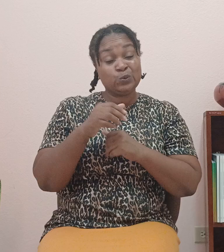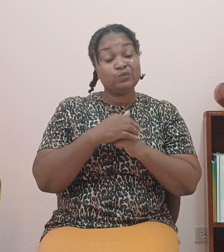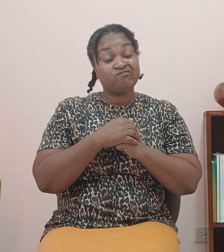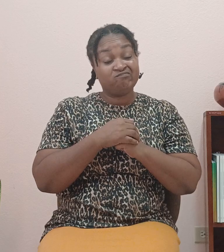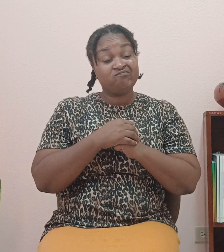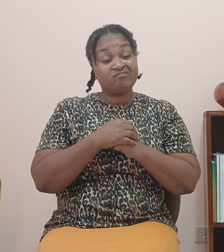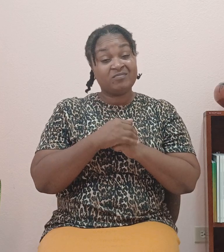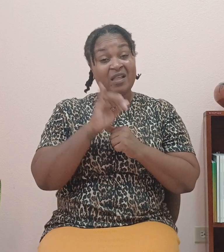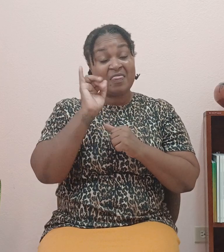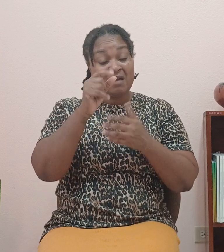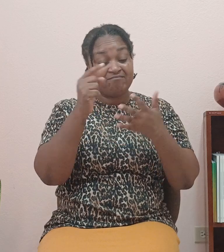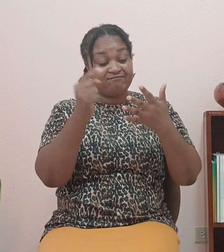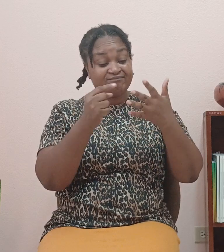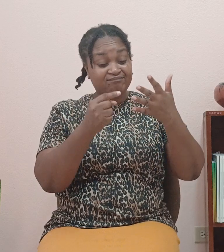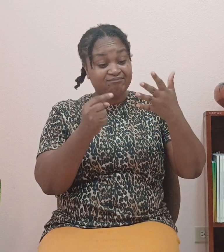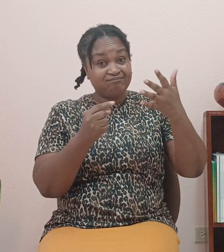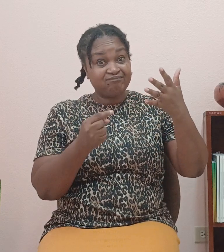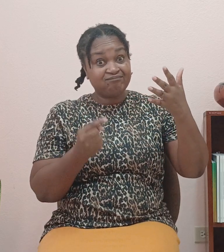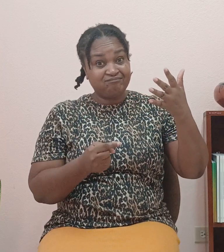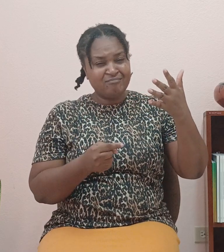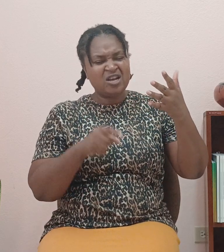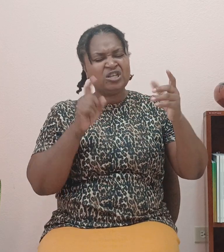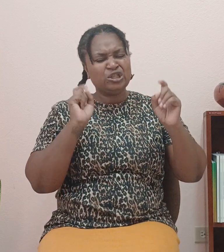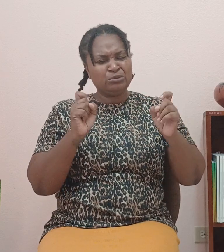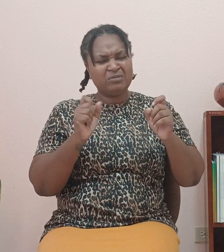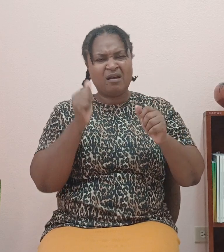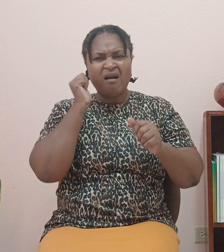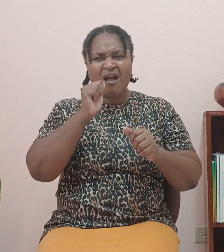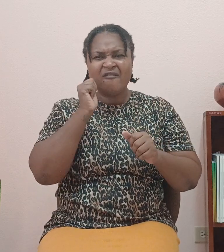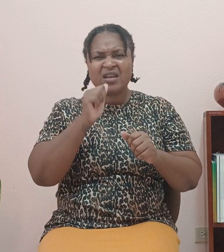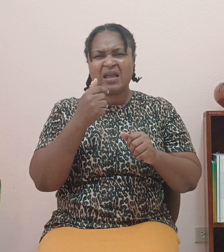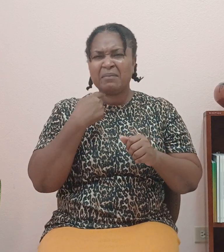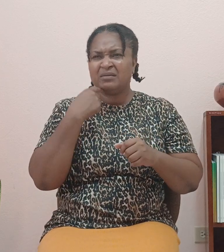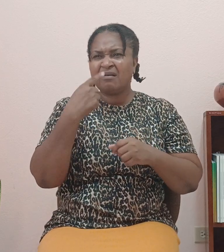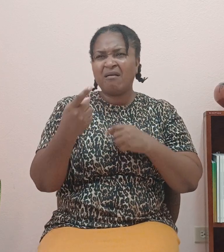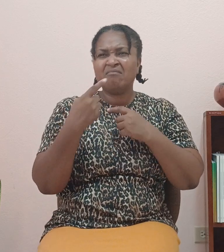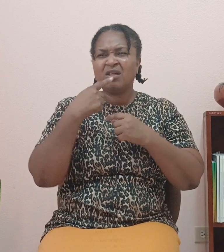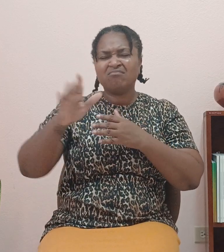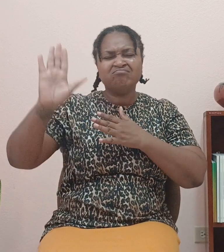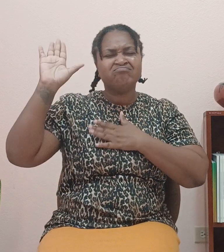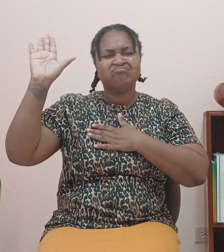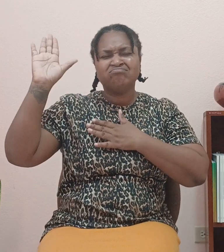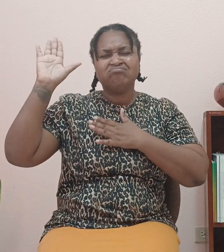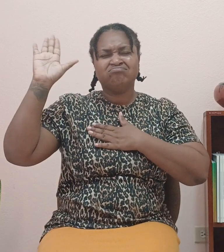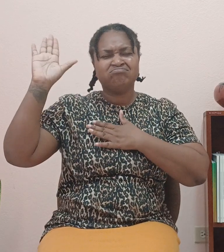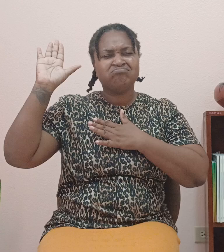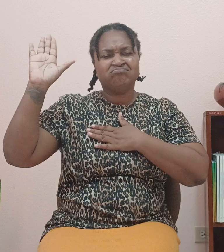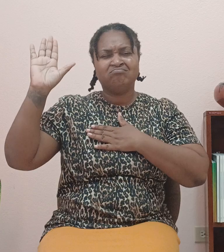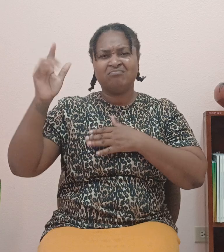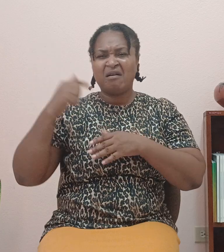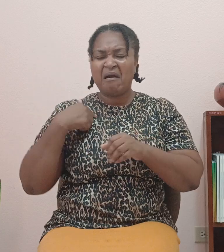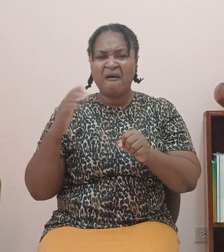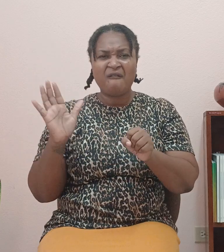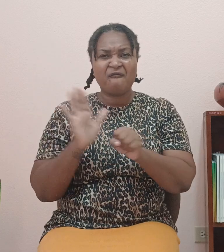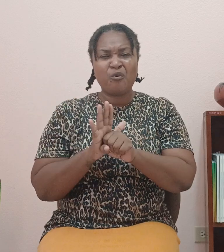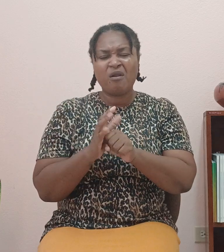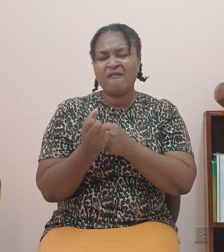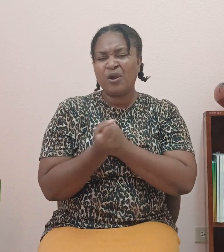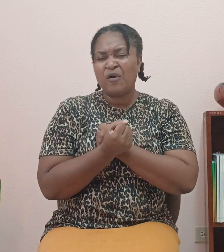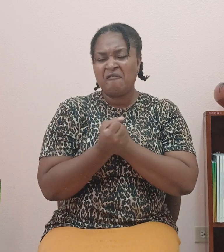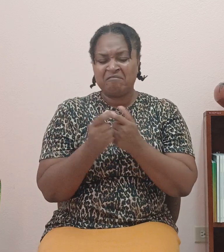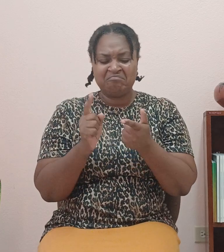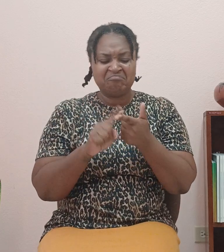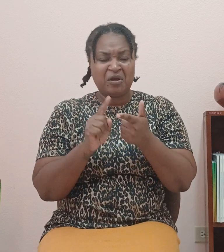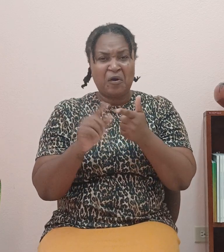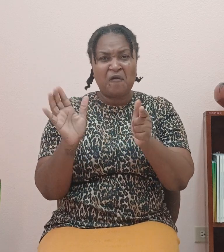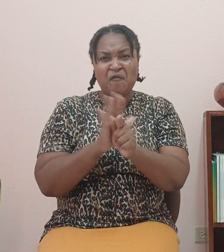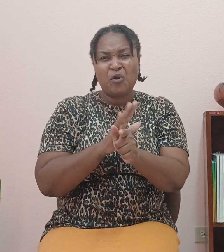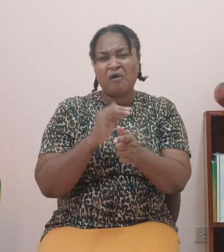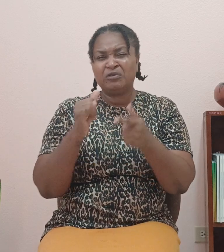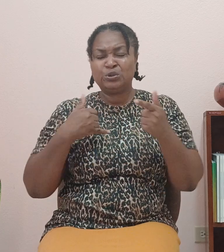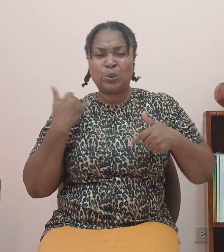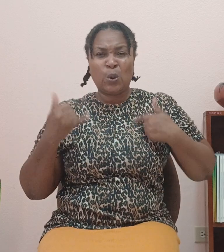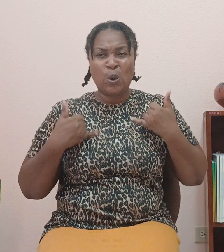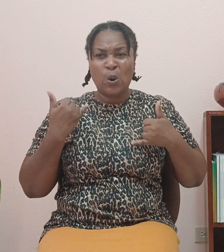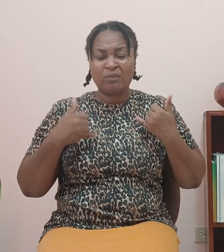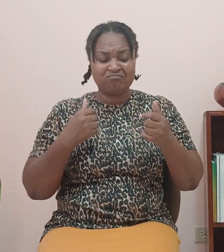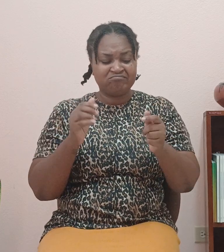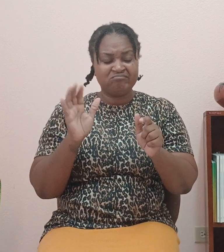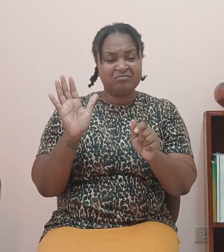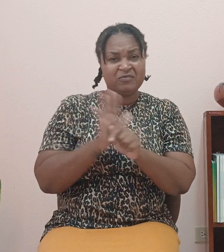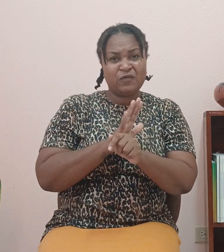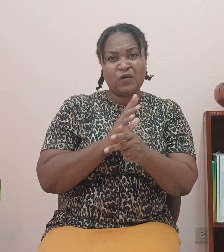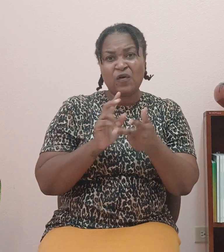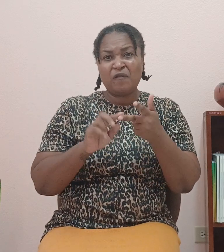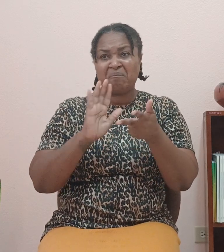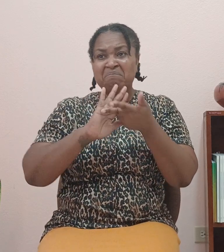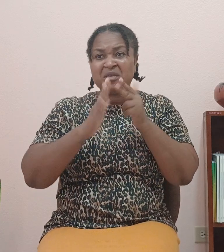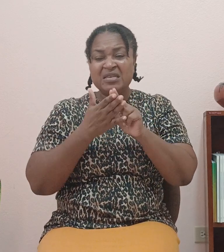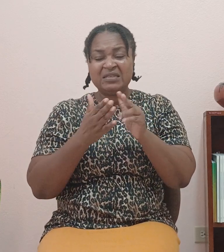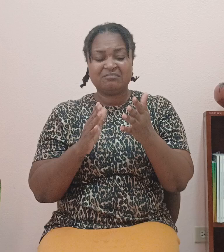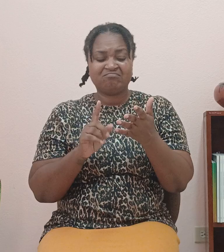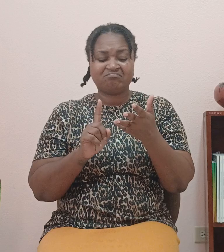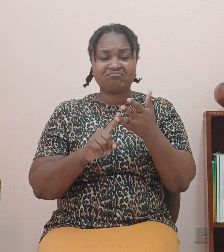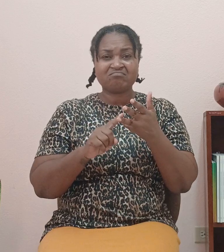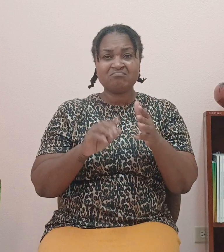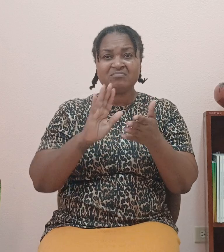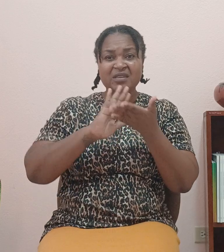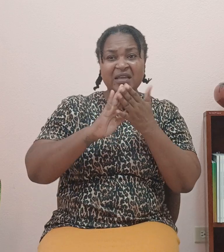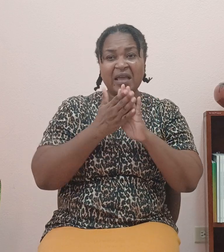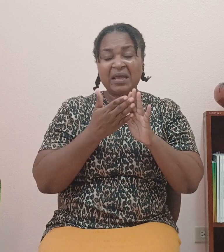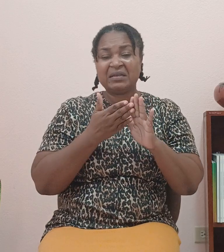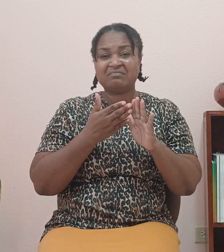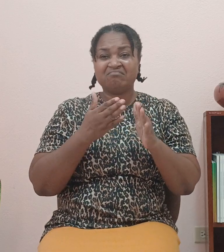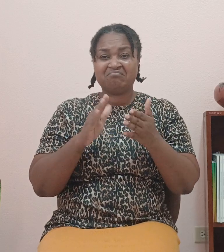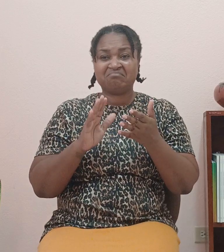should be your daily affirmation, “I am full of “love, joy, peace, patience, kindness, goodness,